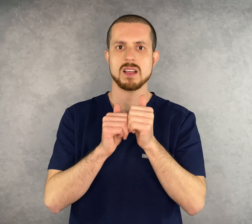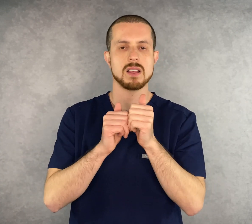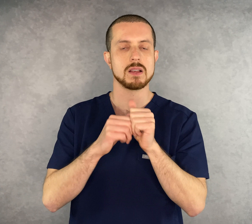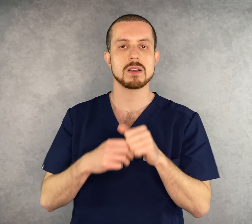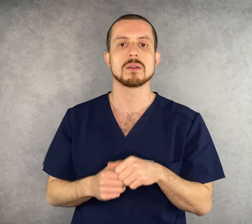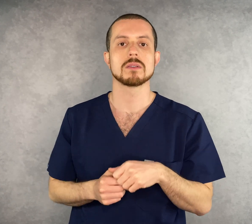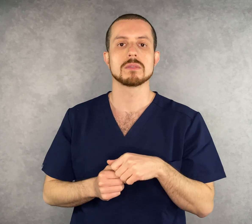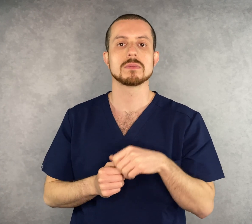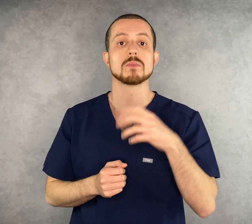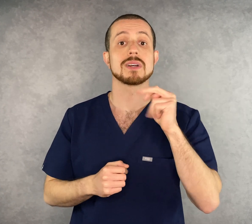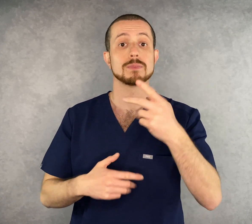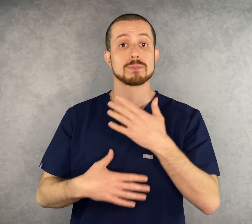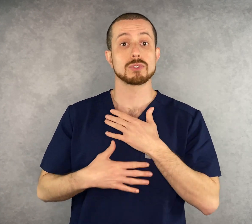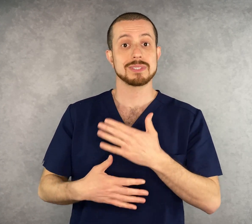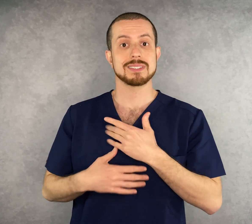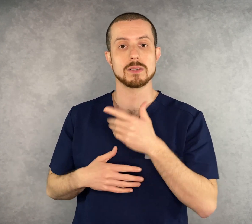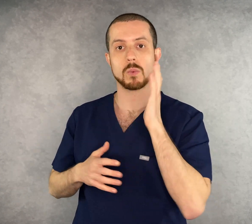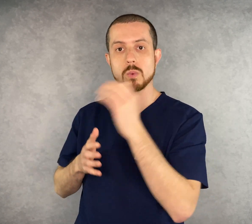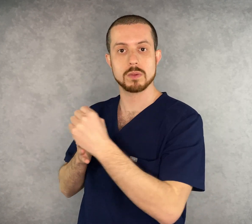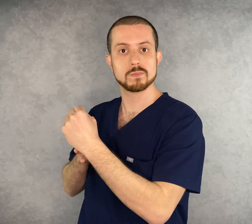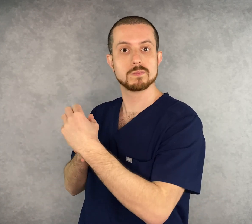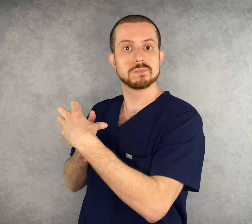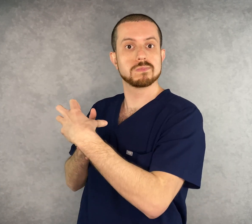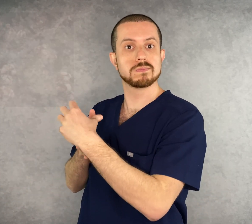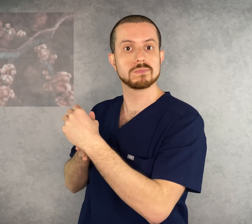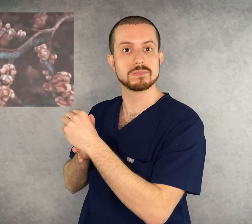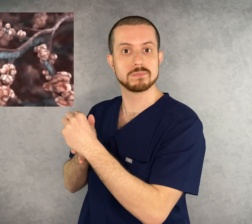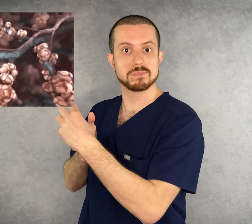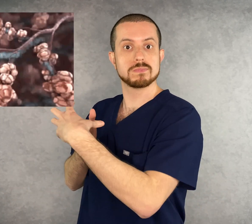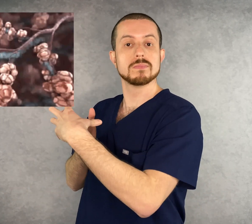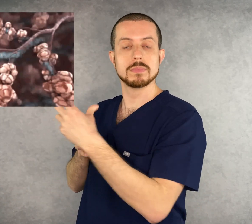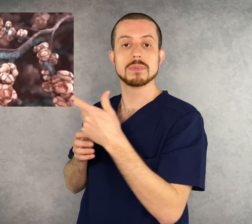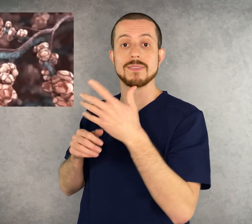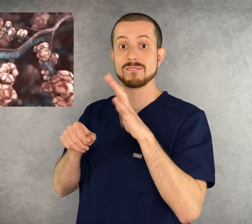When you breathe, the alveoli inflate like tiny balloons.